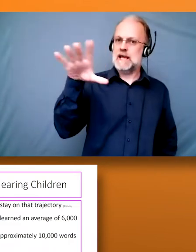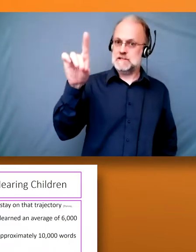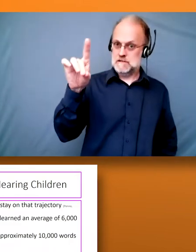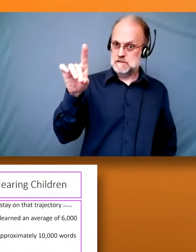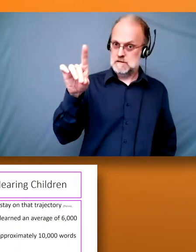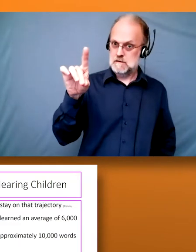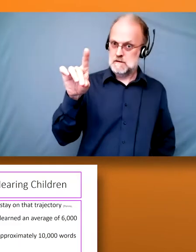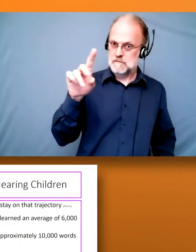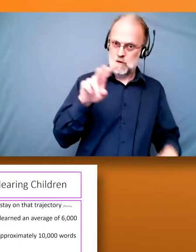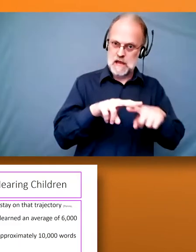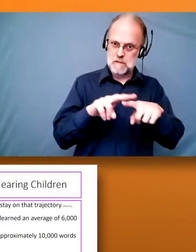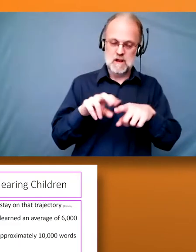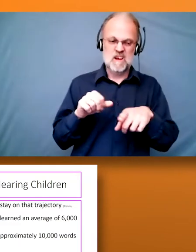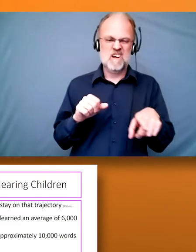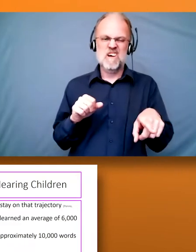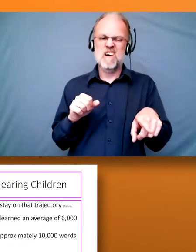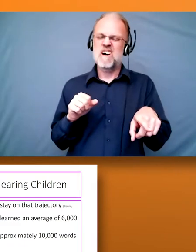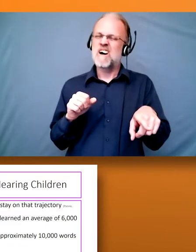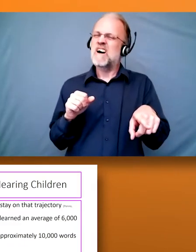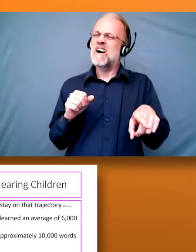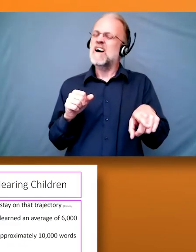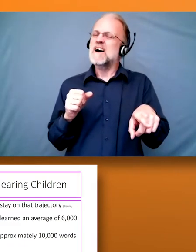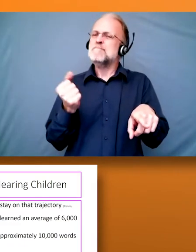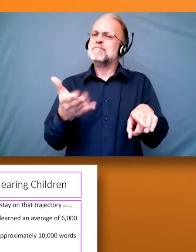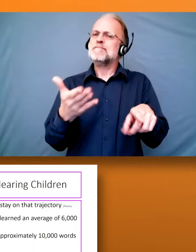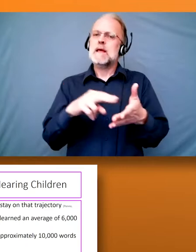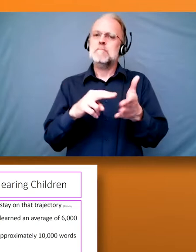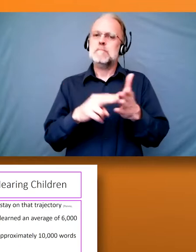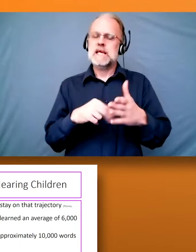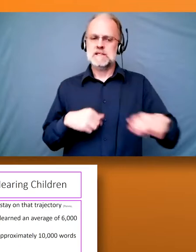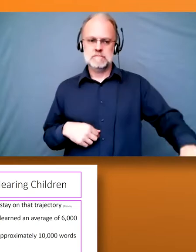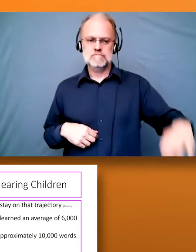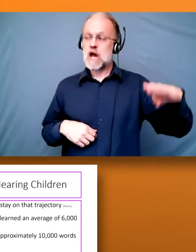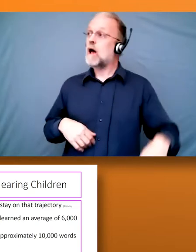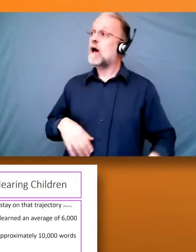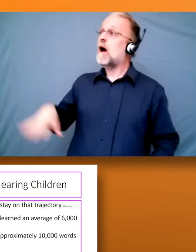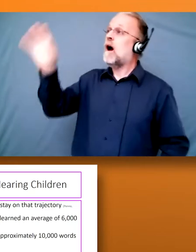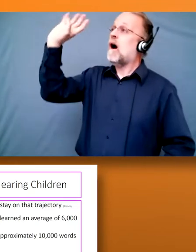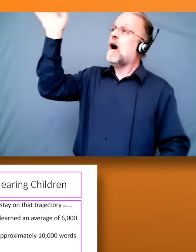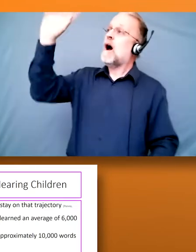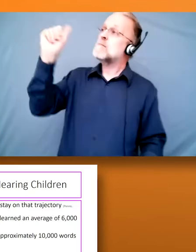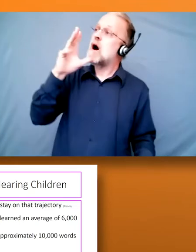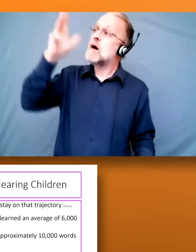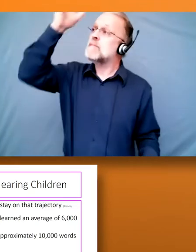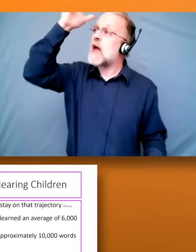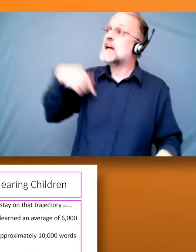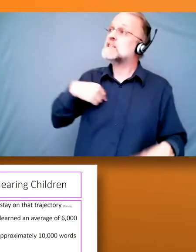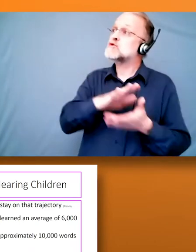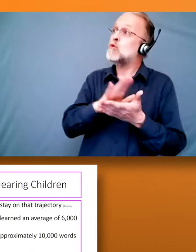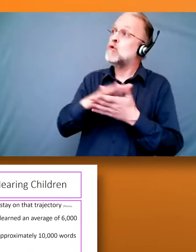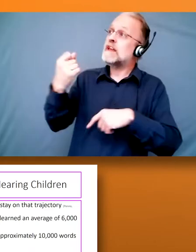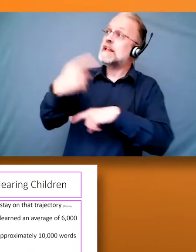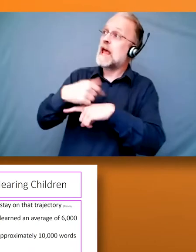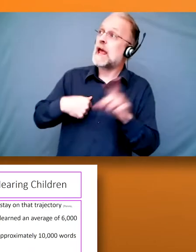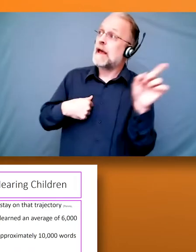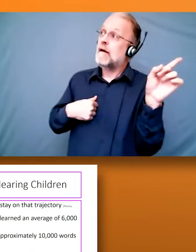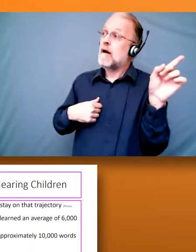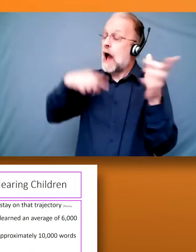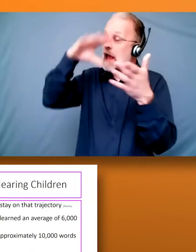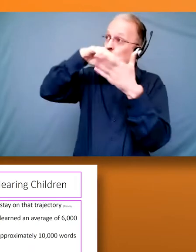So decontextualized vocabulary is when your child comes home and says, "Oh, well, at school today,